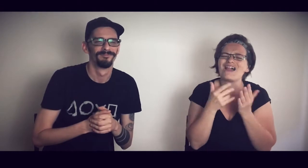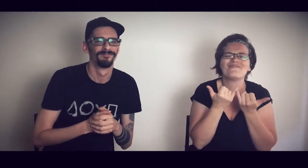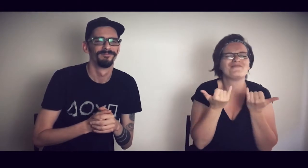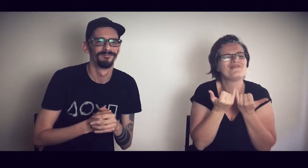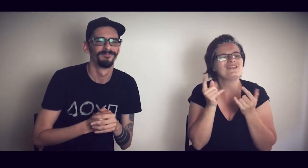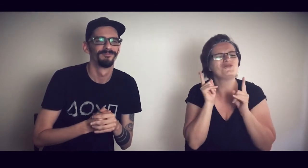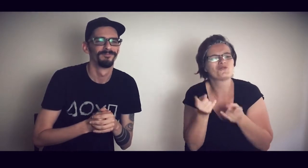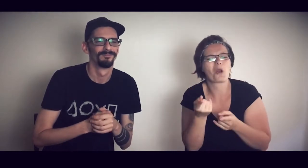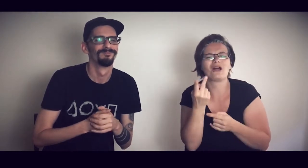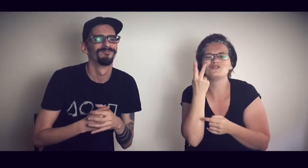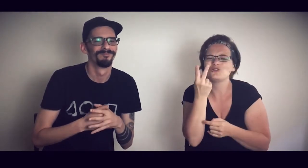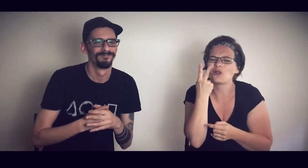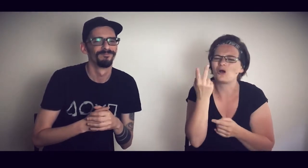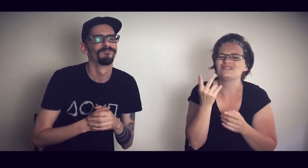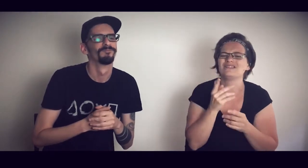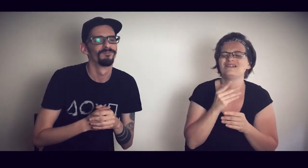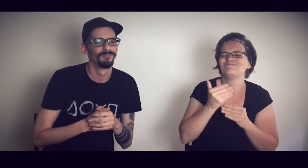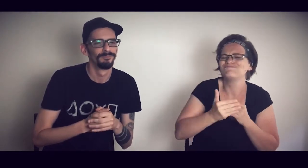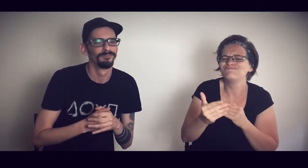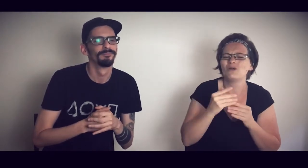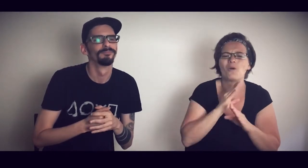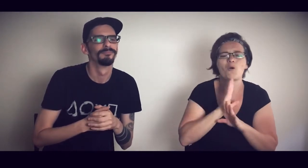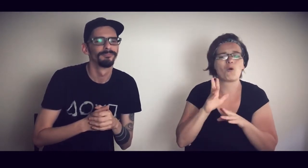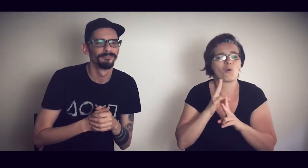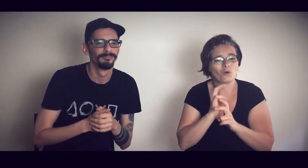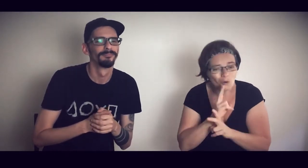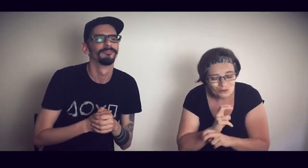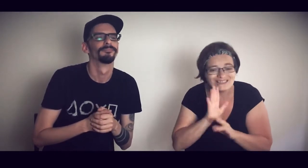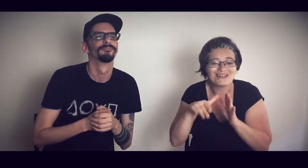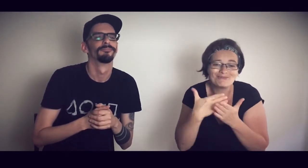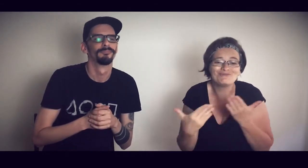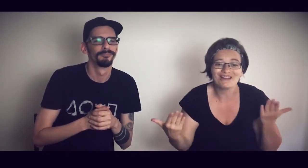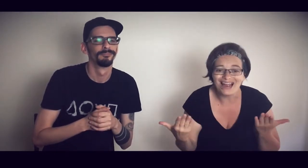and planned how can our podcast looks like in Austrian Sign language.